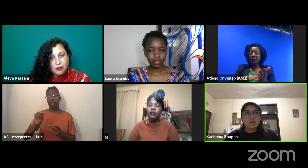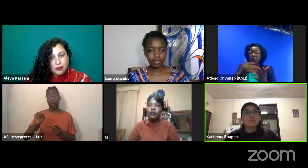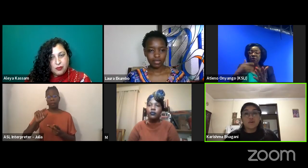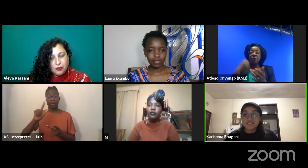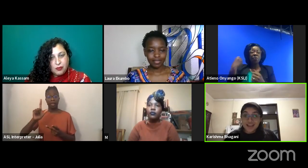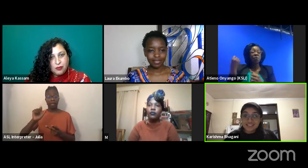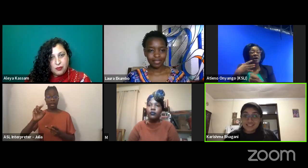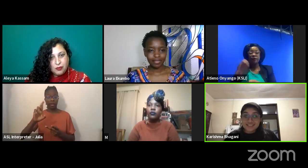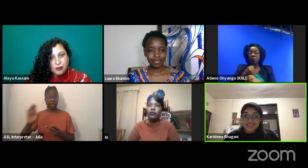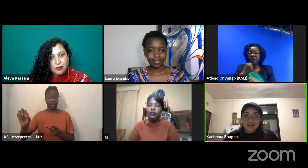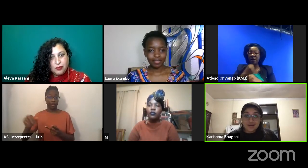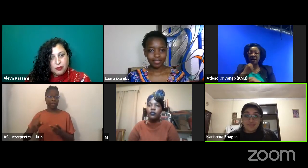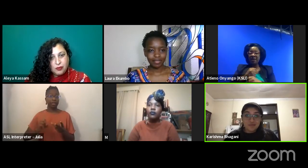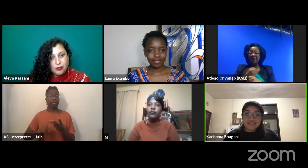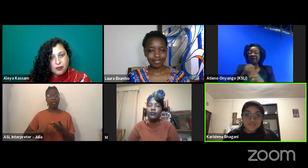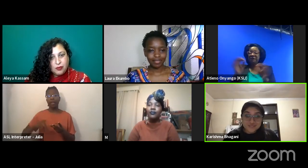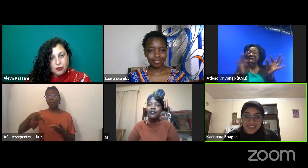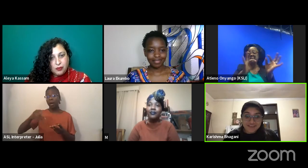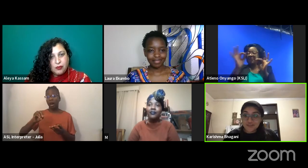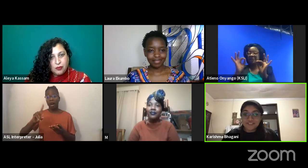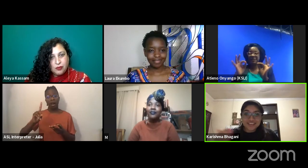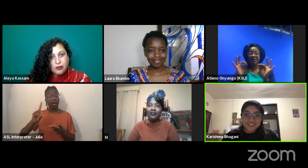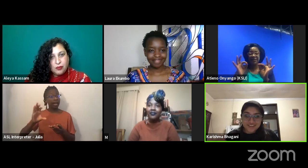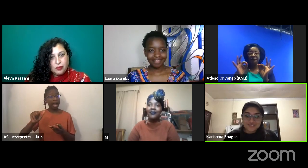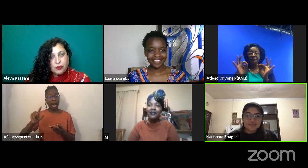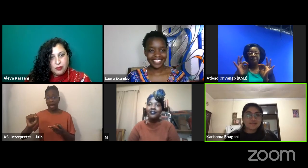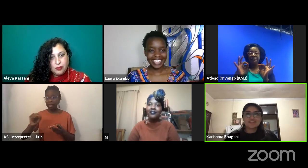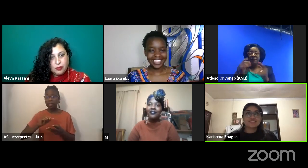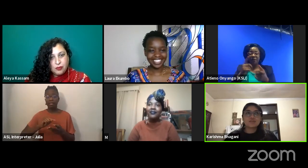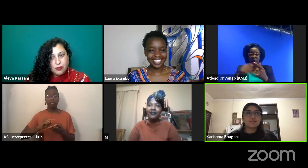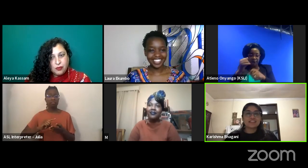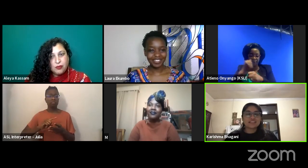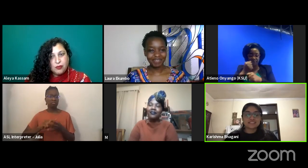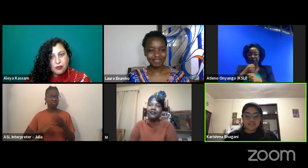and the podcast about Bi Kidude and all of the other wonderful women, it just so many things.